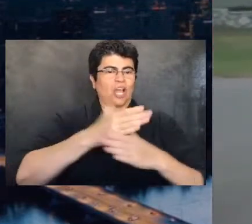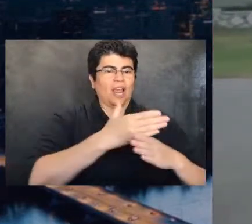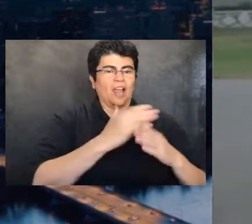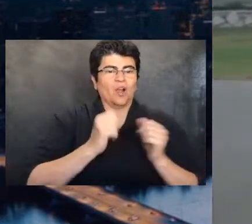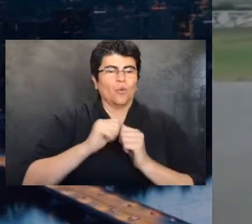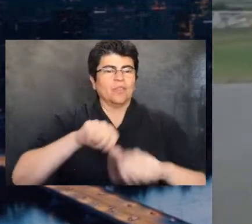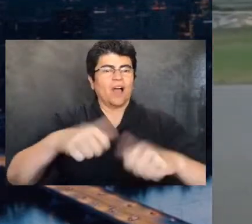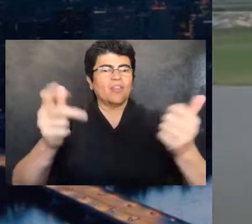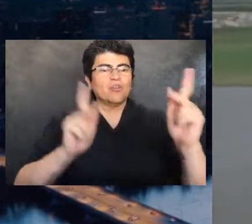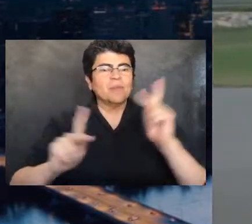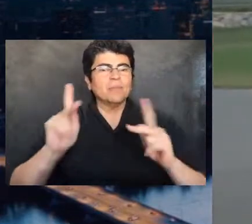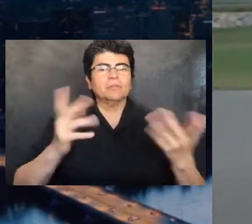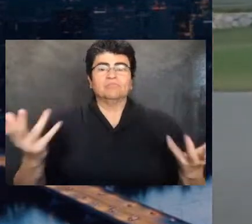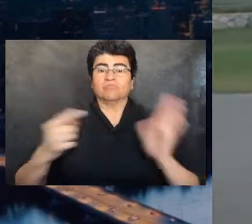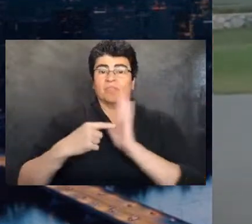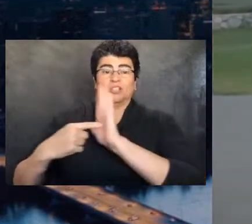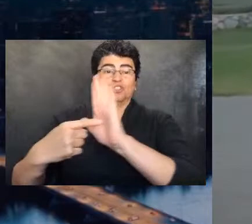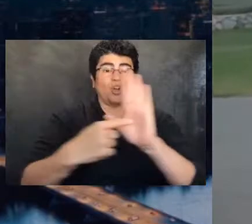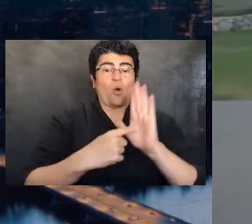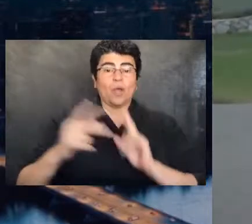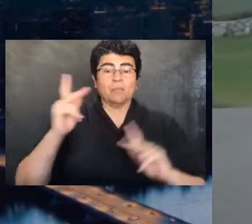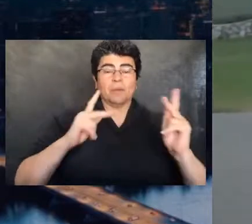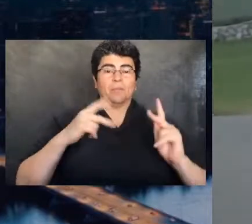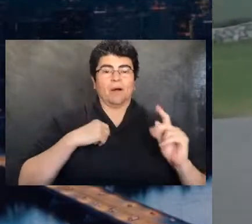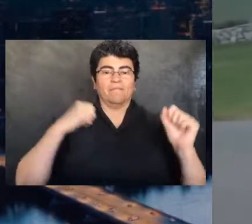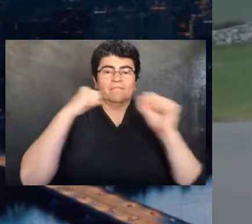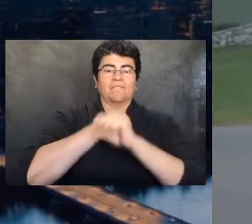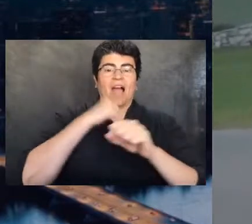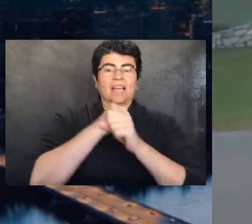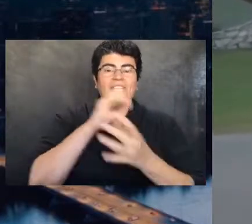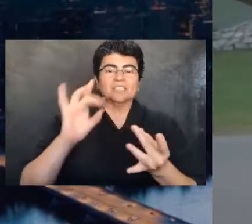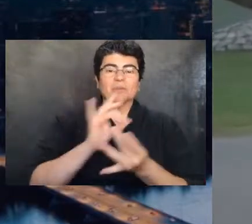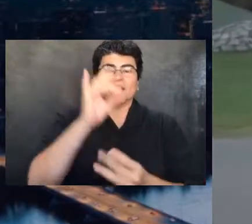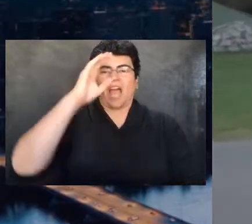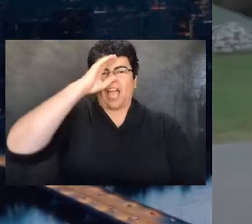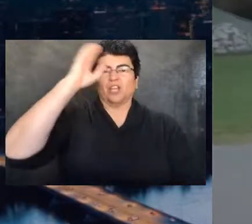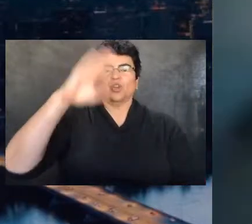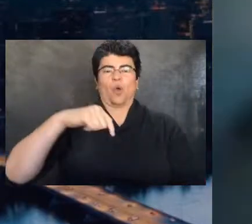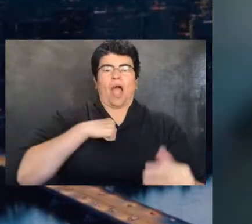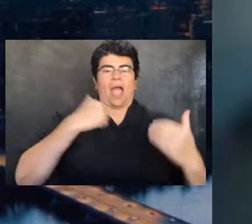and just showing people a fighting spirit, and I knew that I had a mission to make an impact.